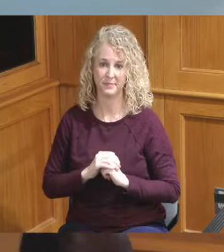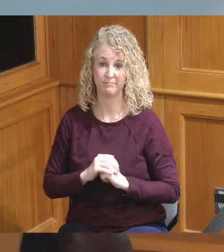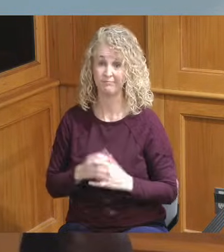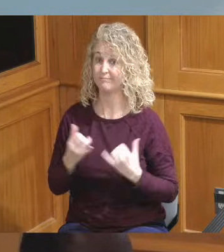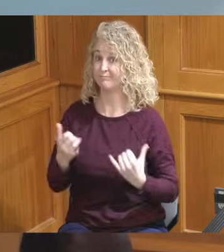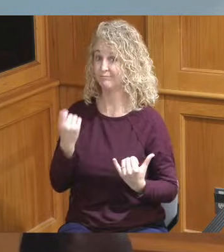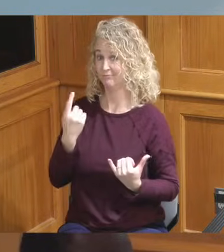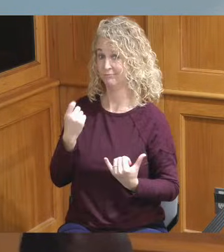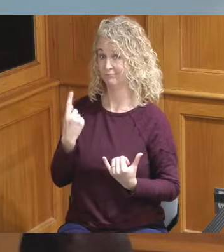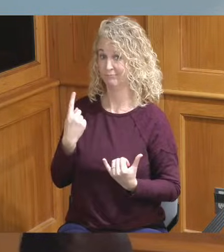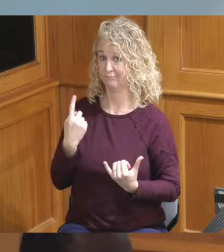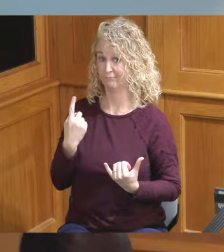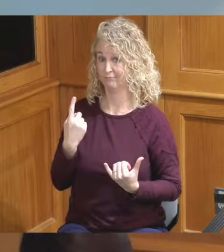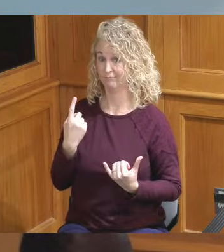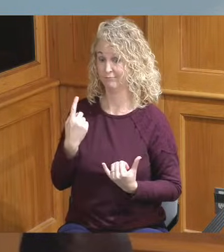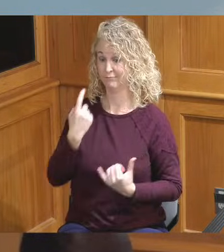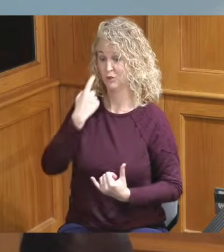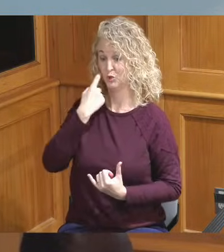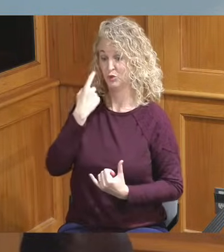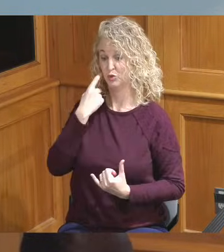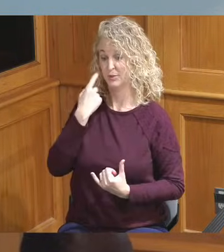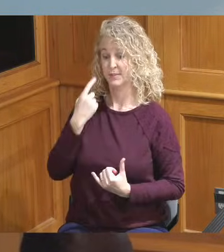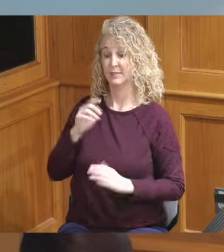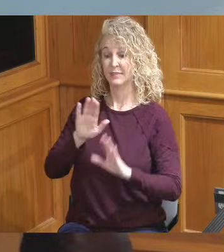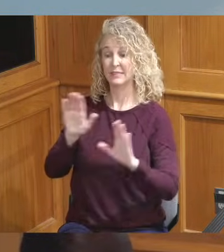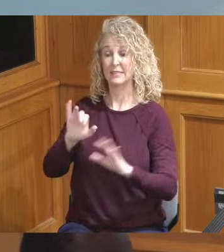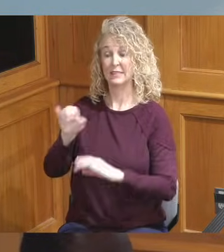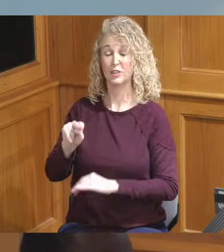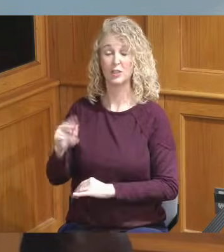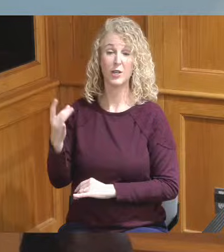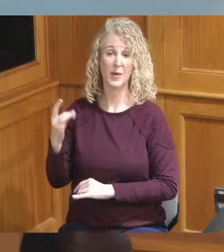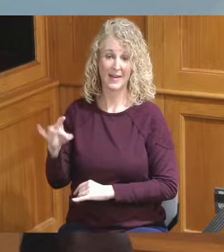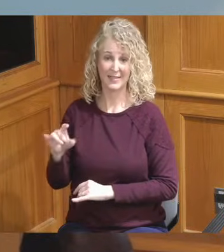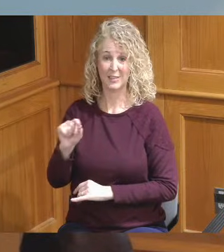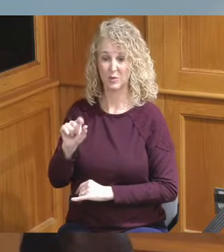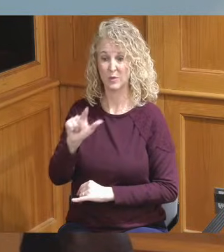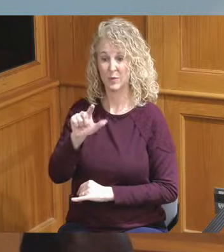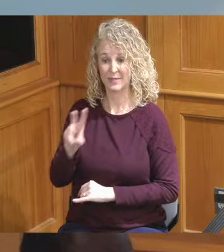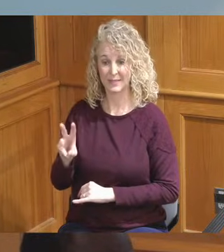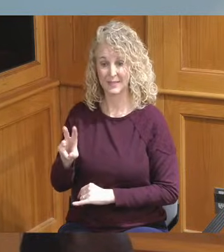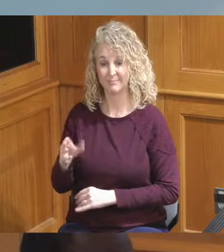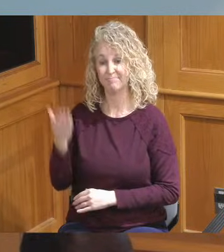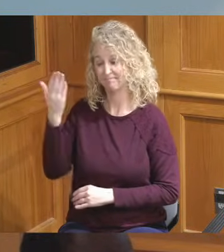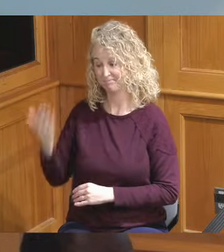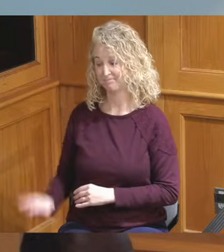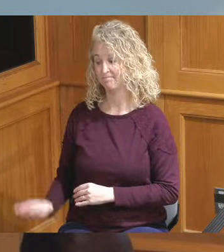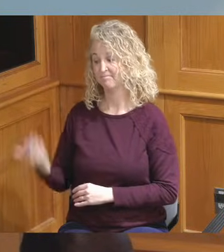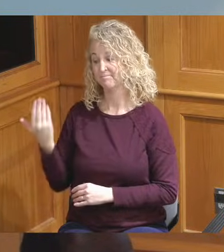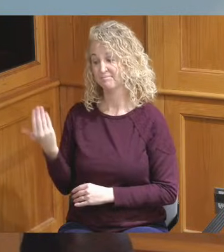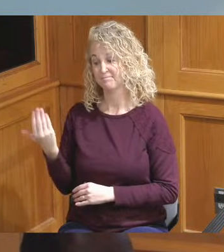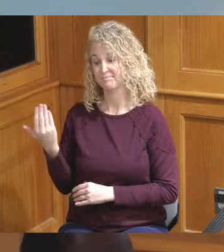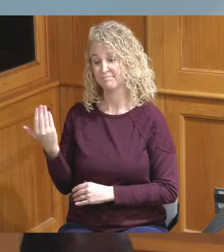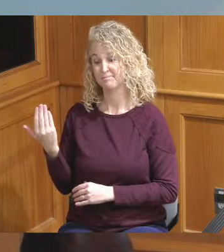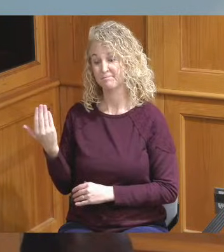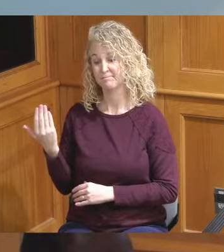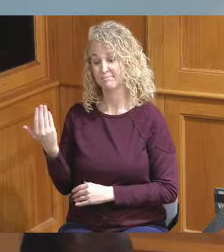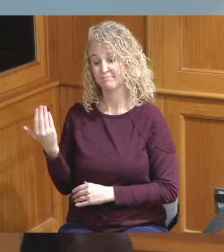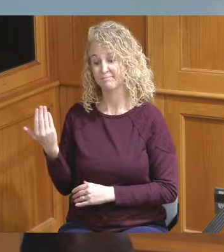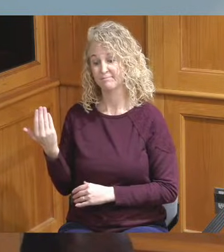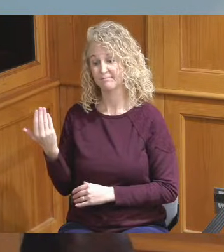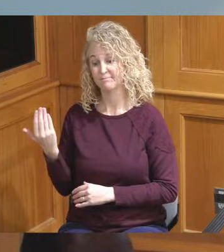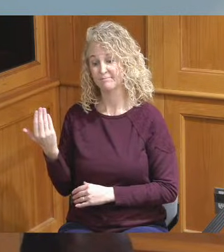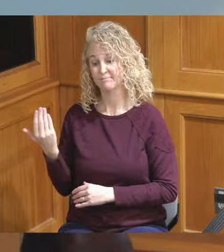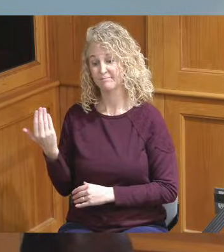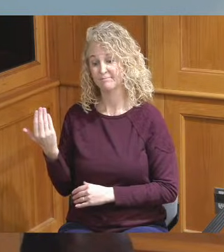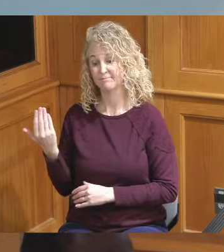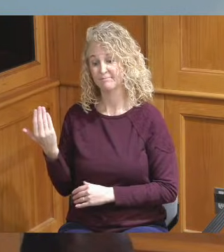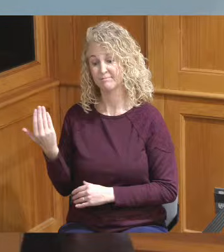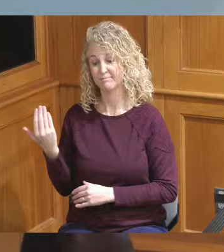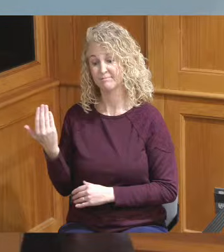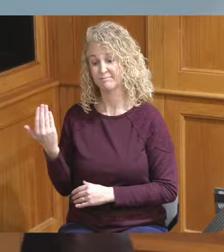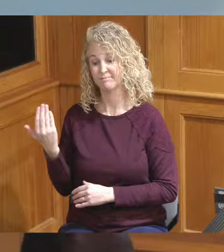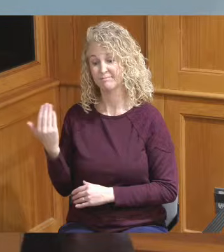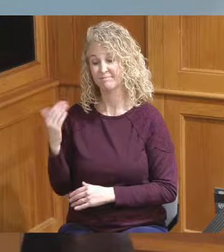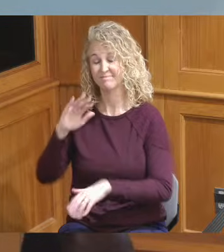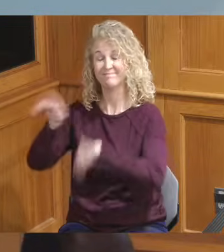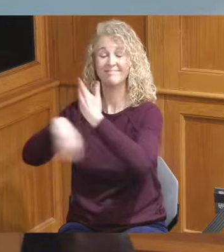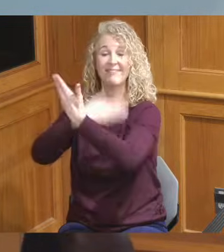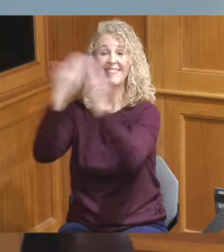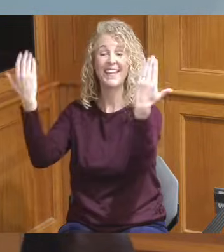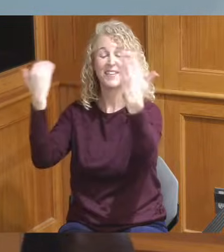whereas on Sunday, January 18th, 2026, Miss Betty Daniels Roseman entered eternal rest,